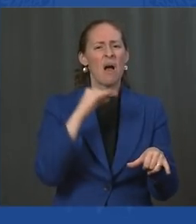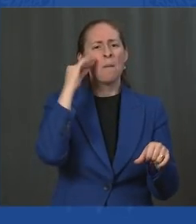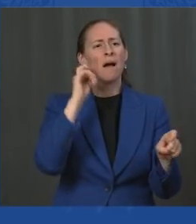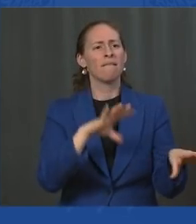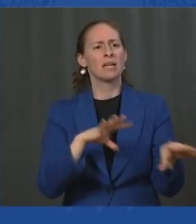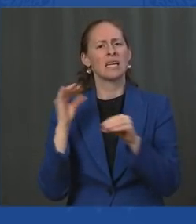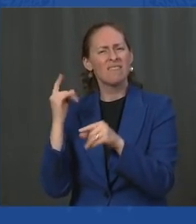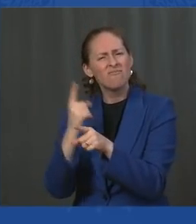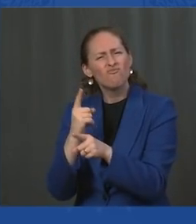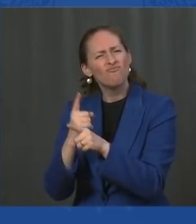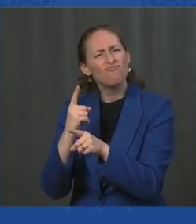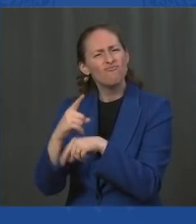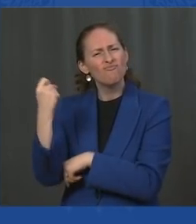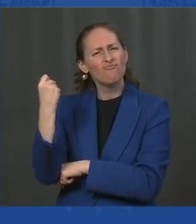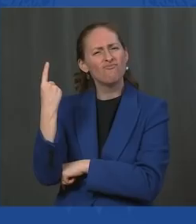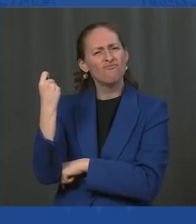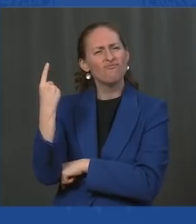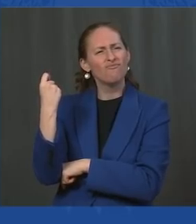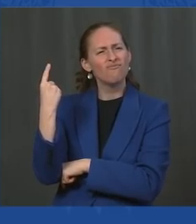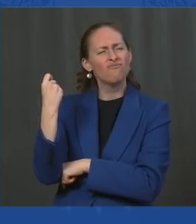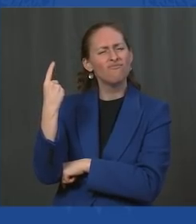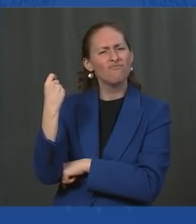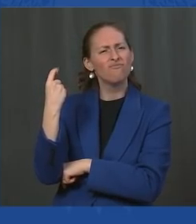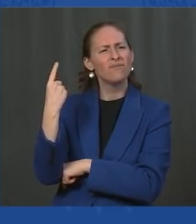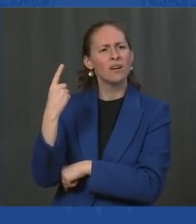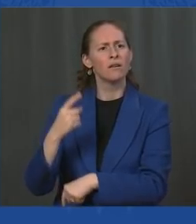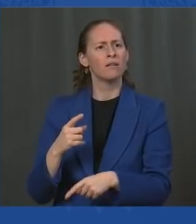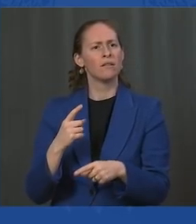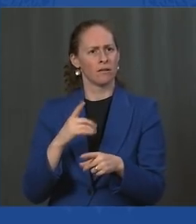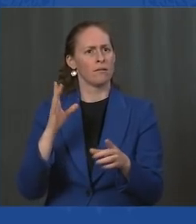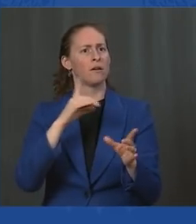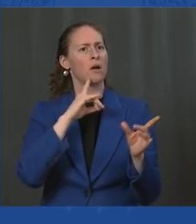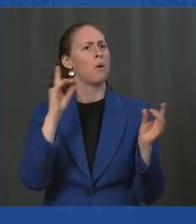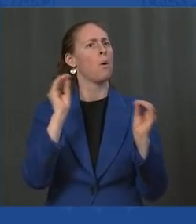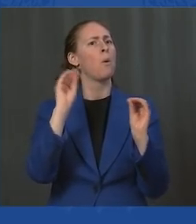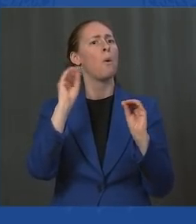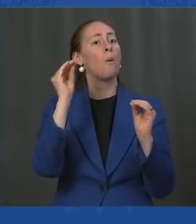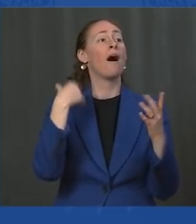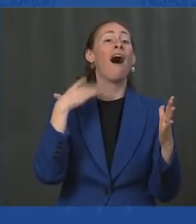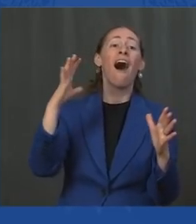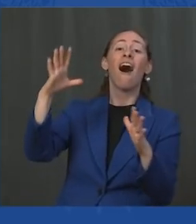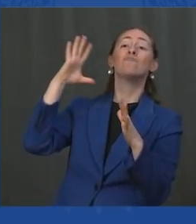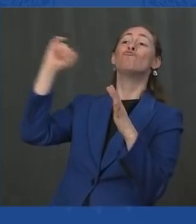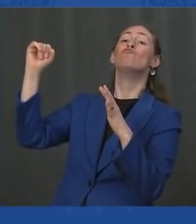No one -- no one fled this killer storm because they were looking for a vacation or a road trip.